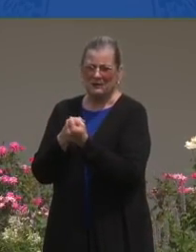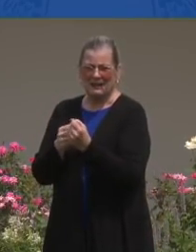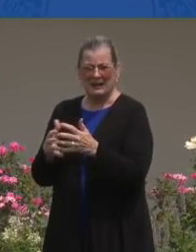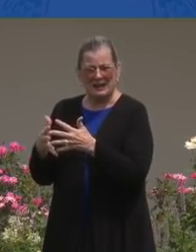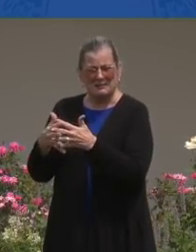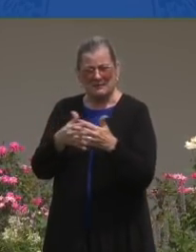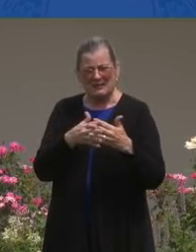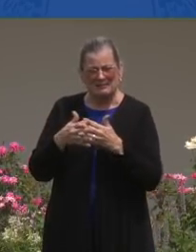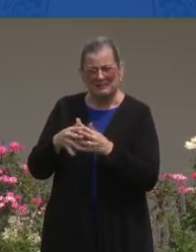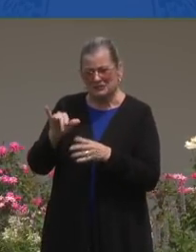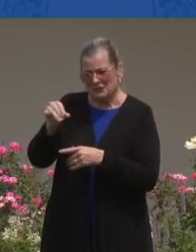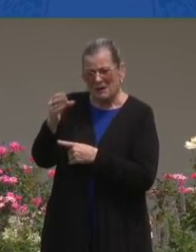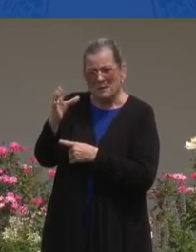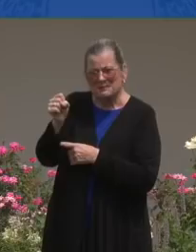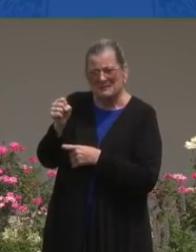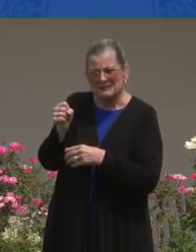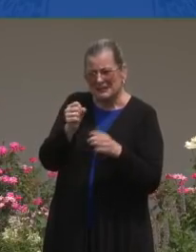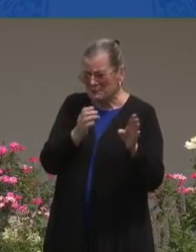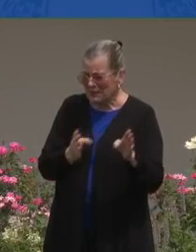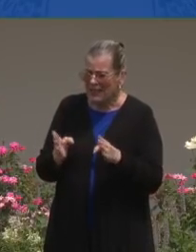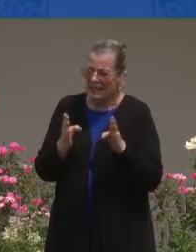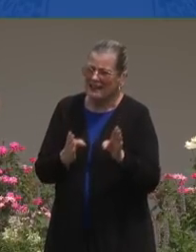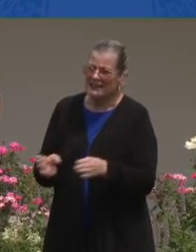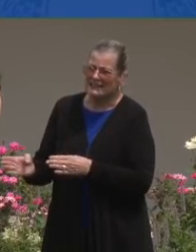in caregiving economy. Okay.